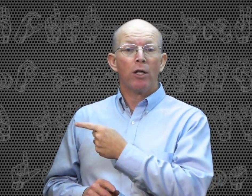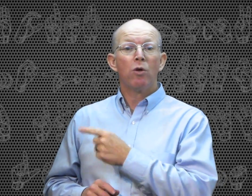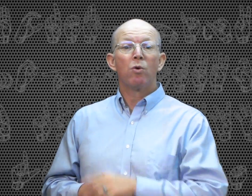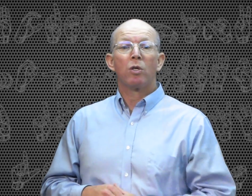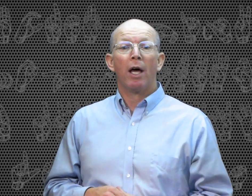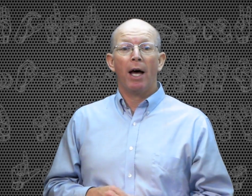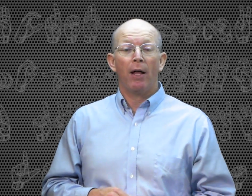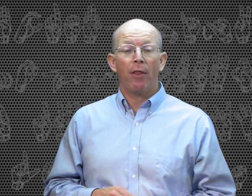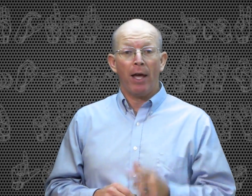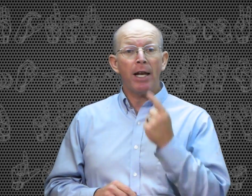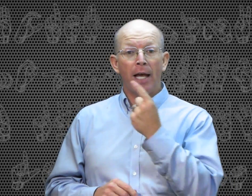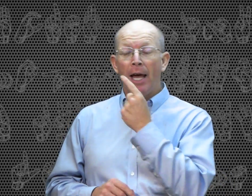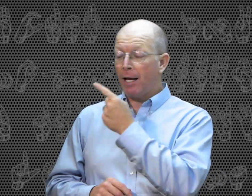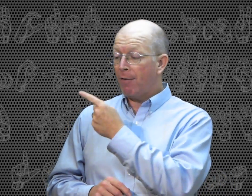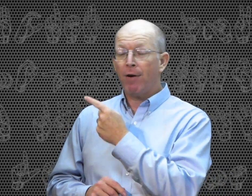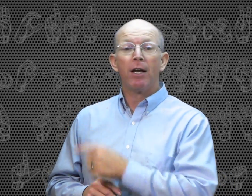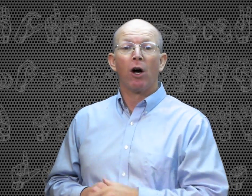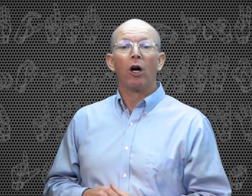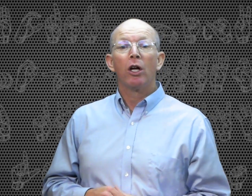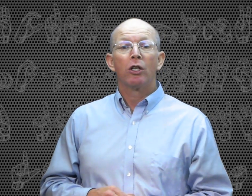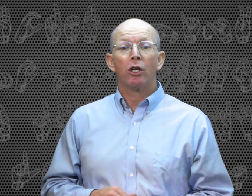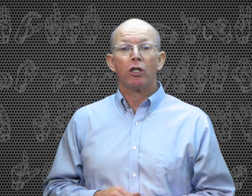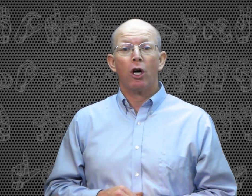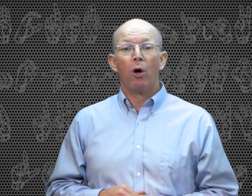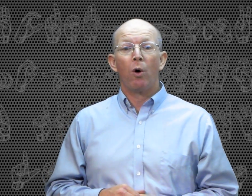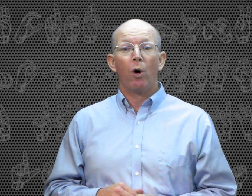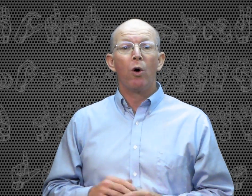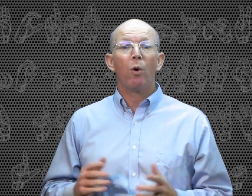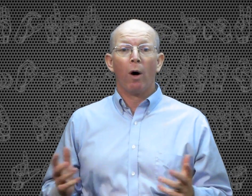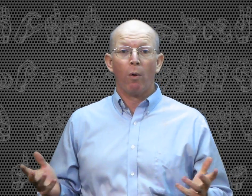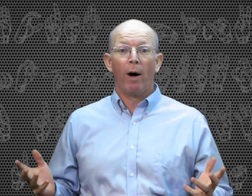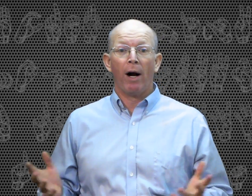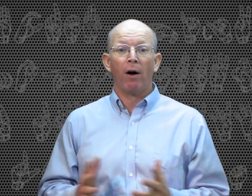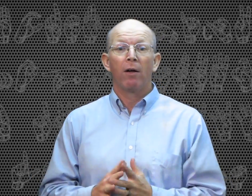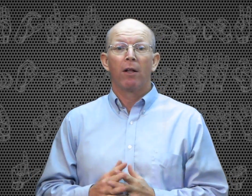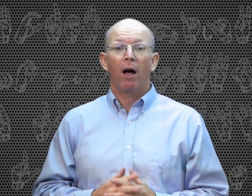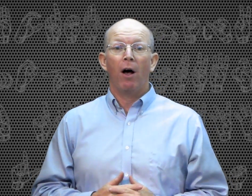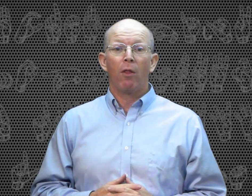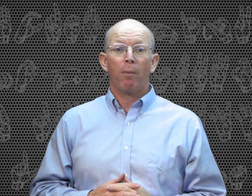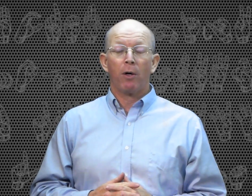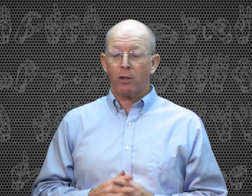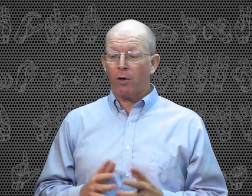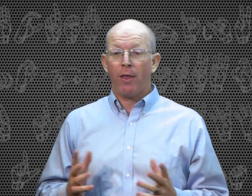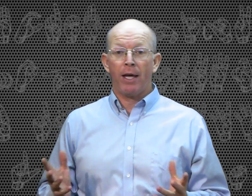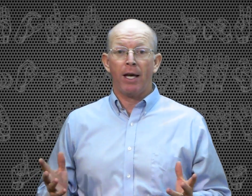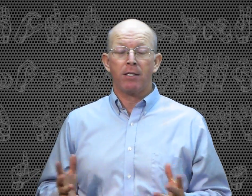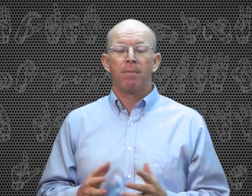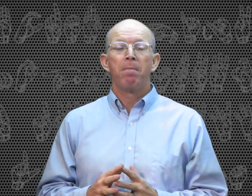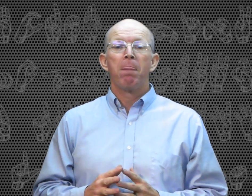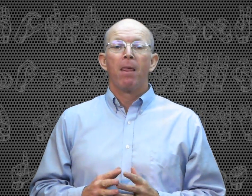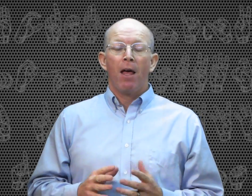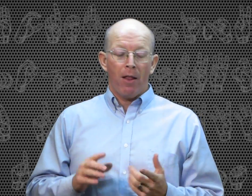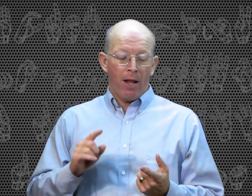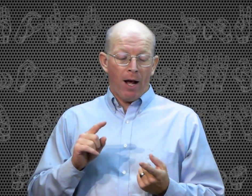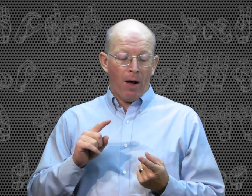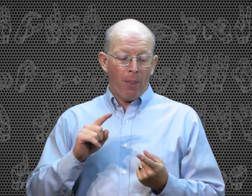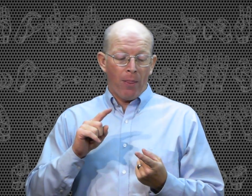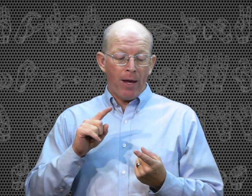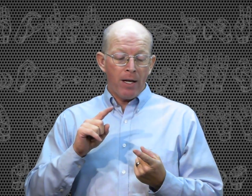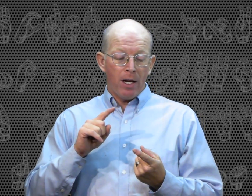you can use the indicating finger to show who or where the person or thing is.